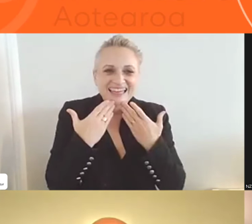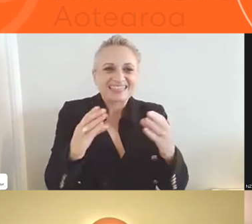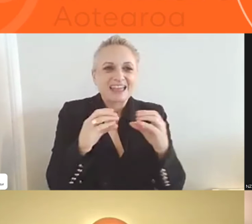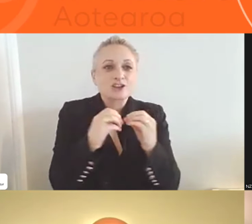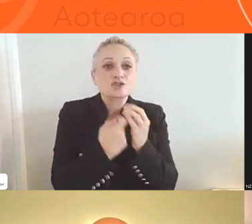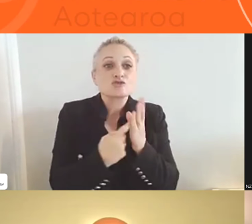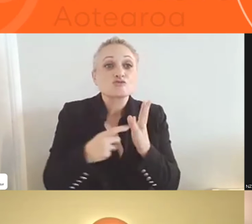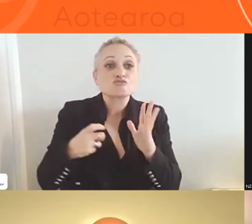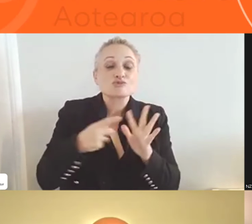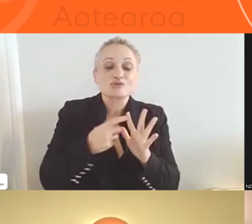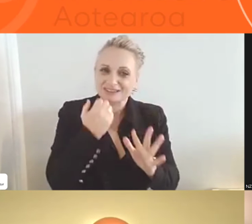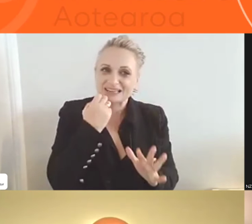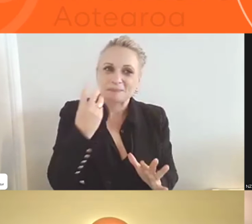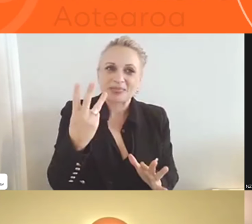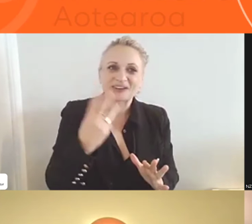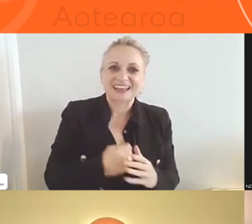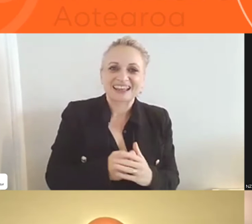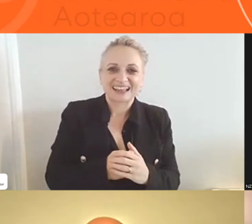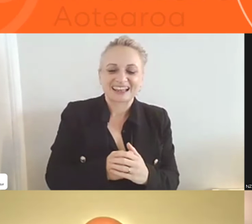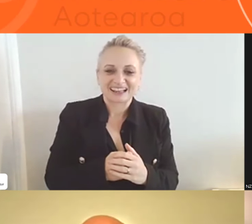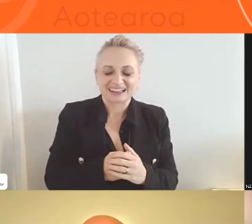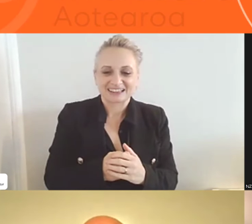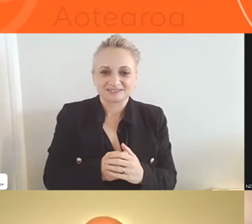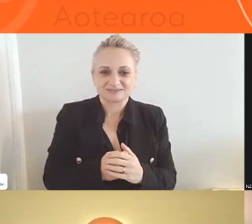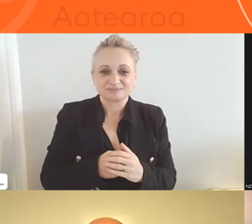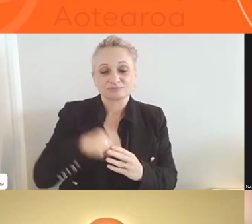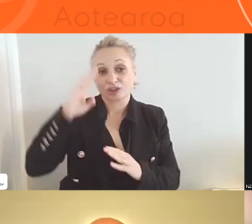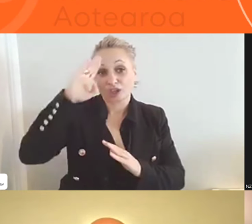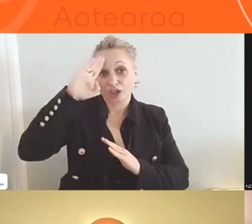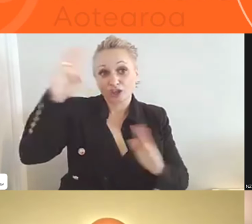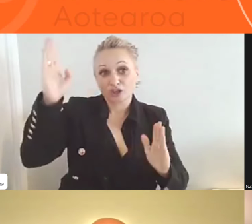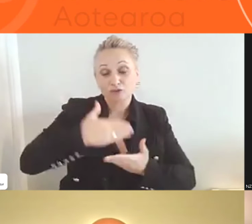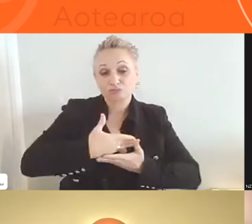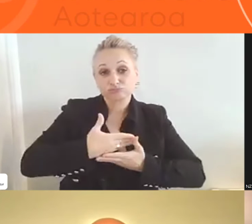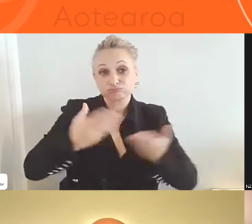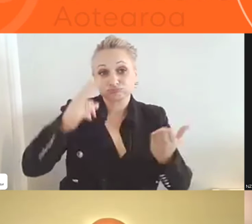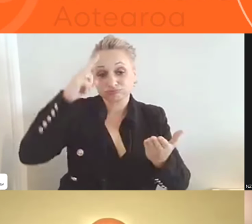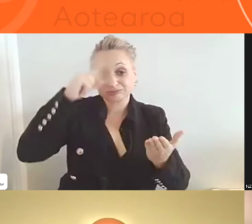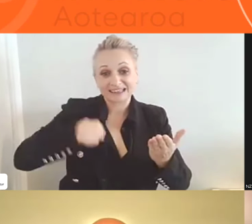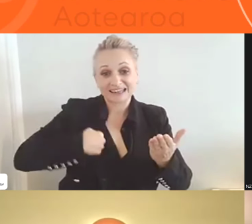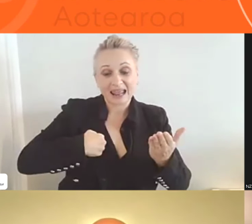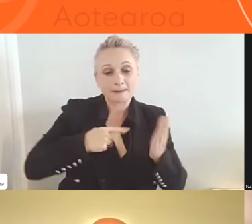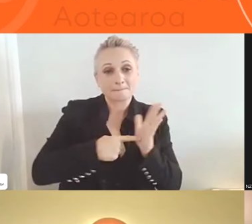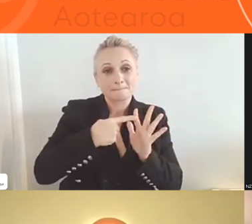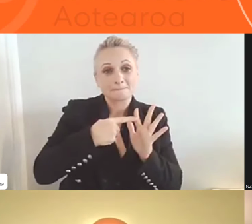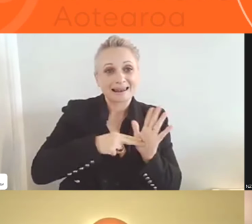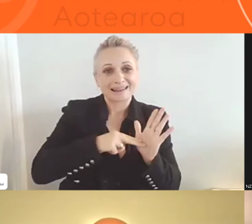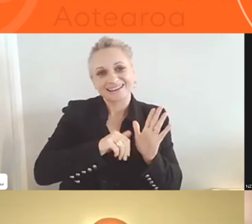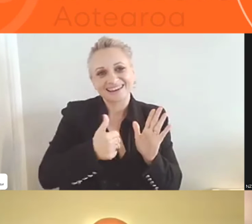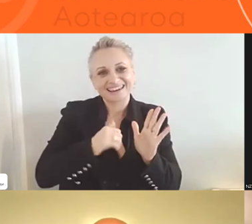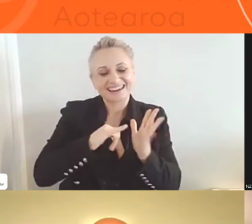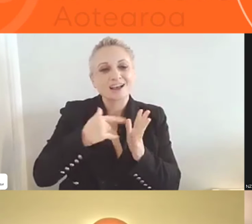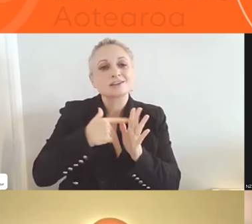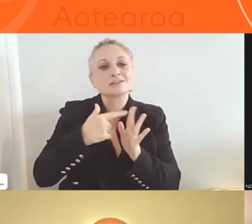three. Kia ora tātou, ko Len Salt tōku ingoa. Please, can everyone